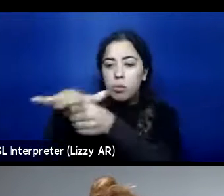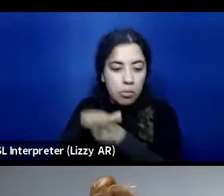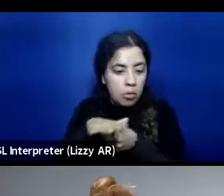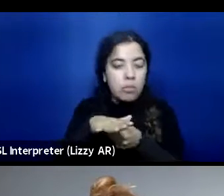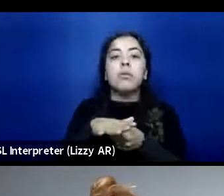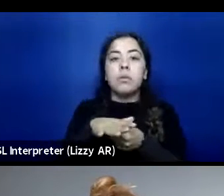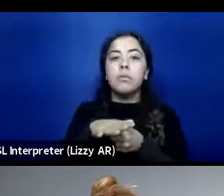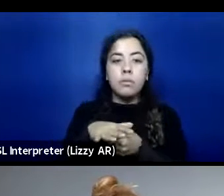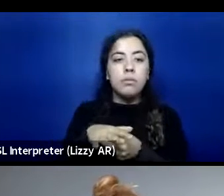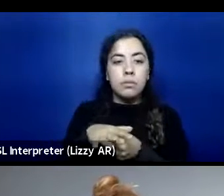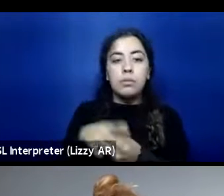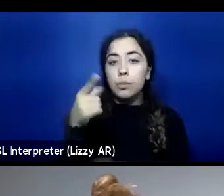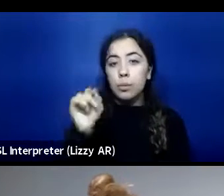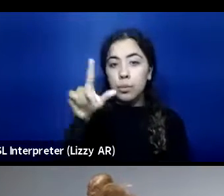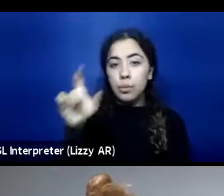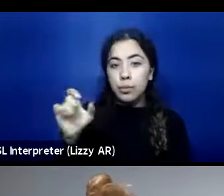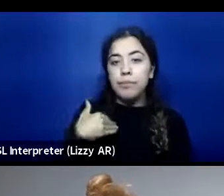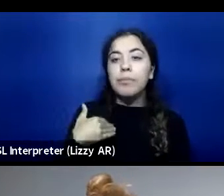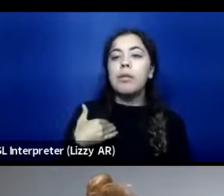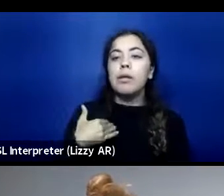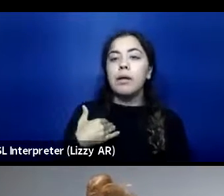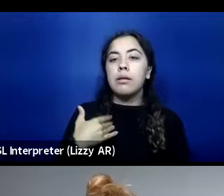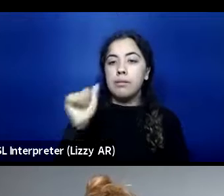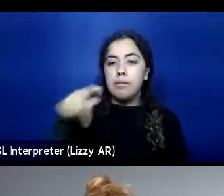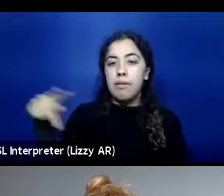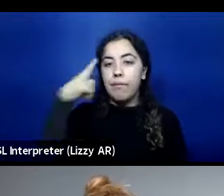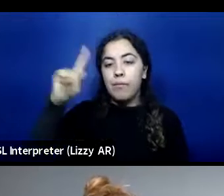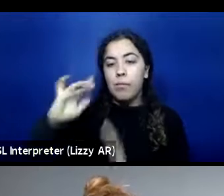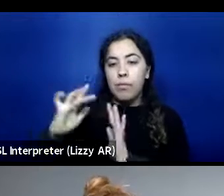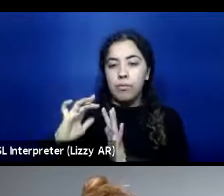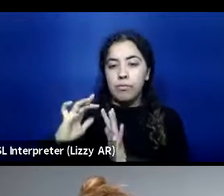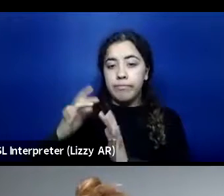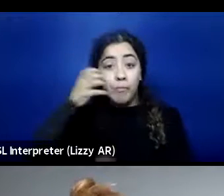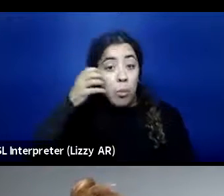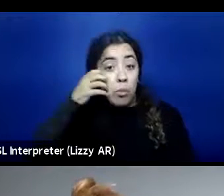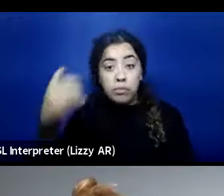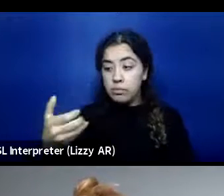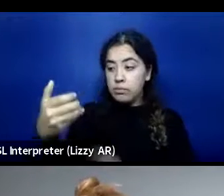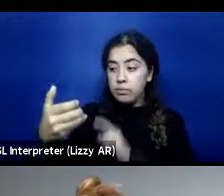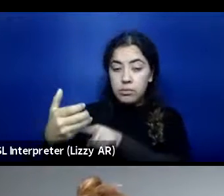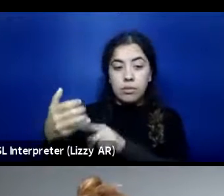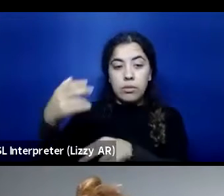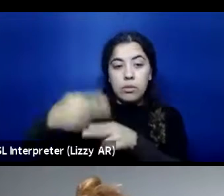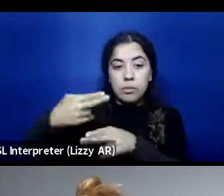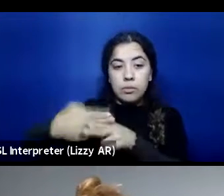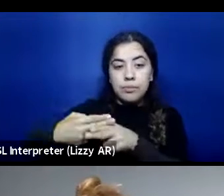that we call, Live Transcribe, which takes sound in and produces text, right there in the mobile.